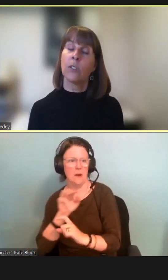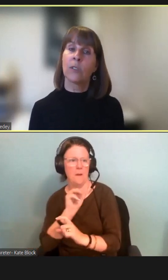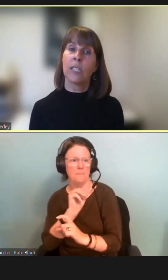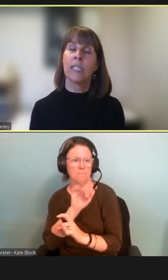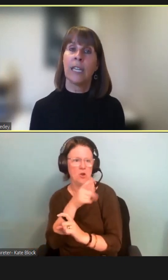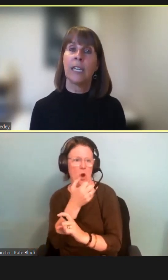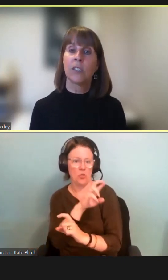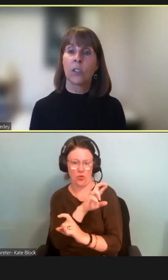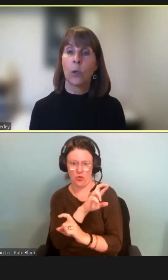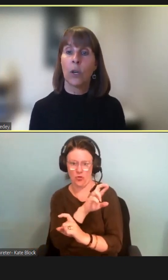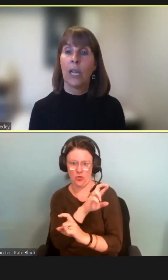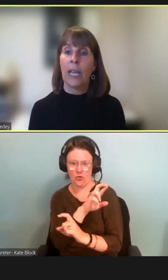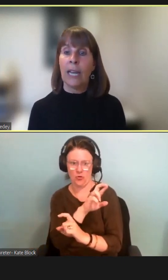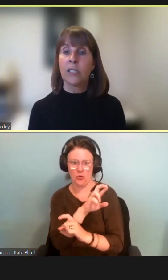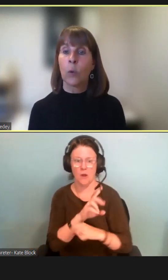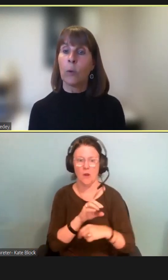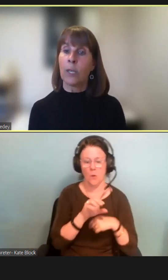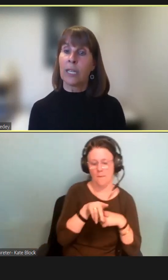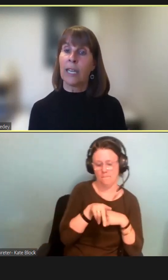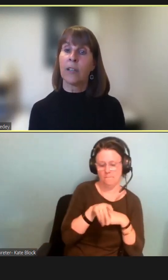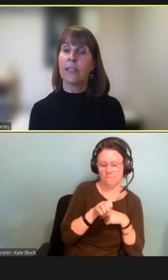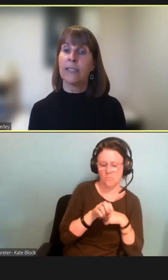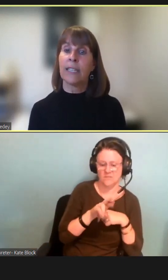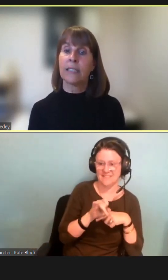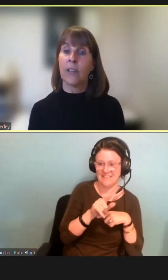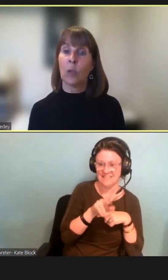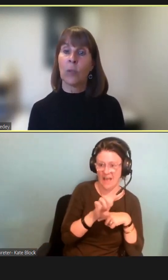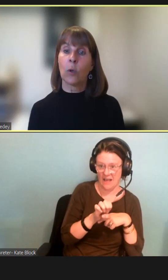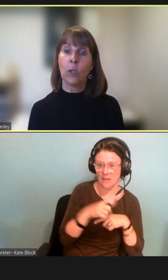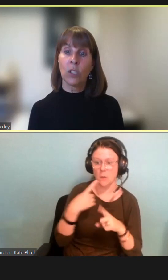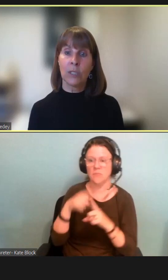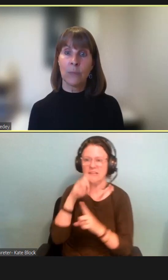an age score and so we want to calculate that developmental quotient that's